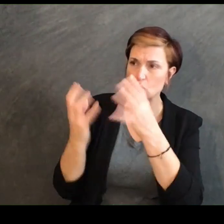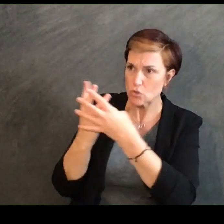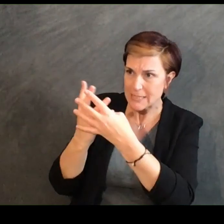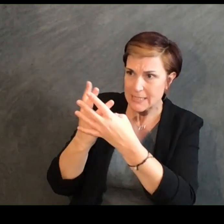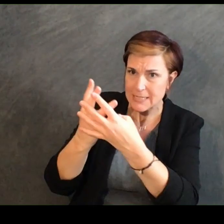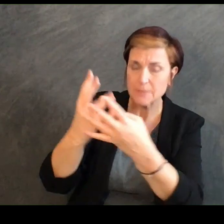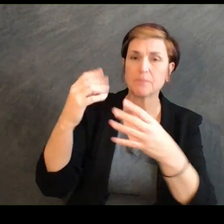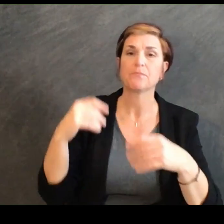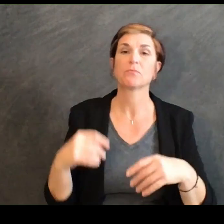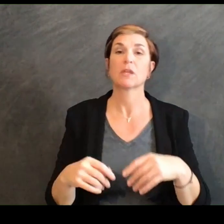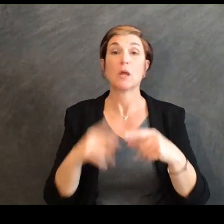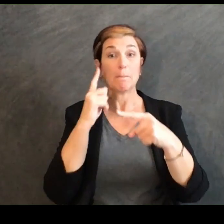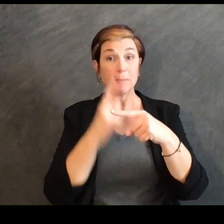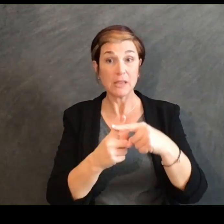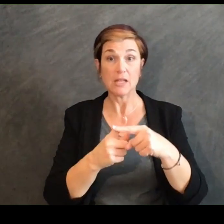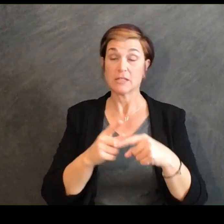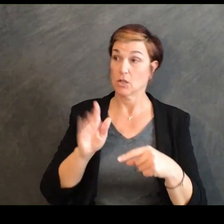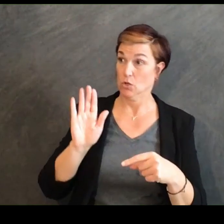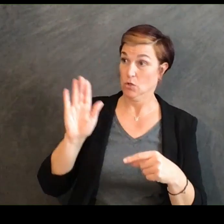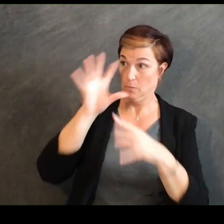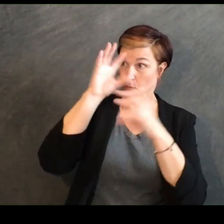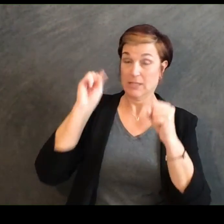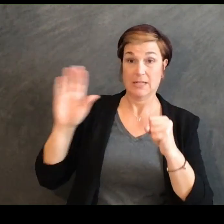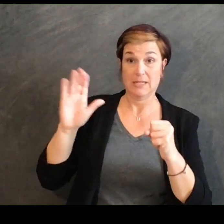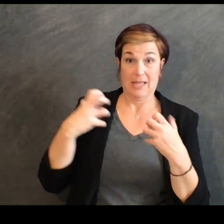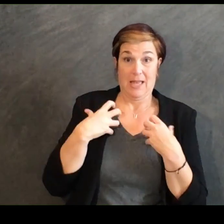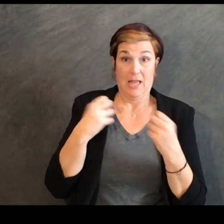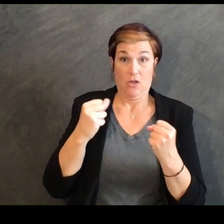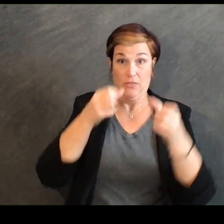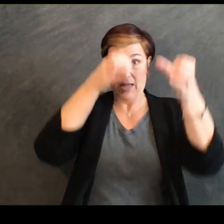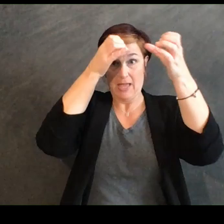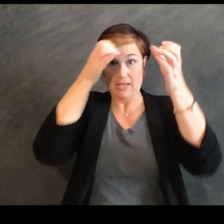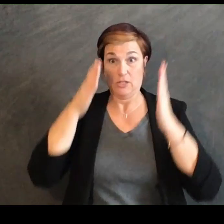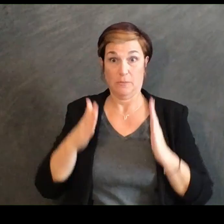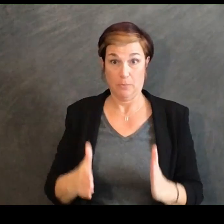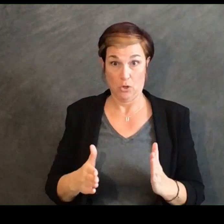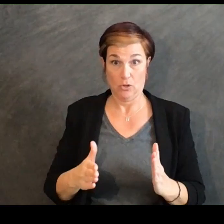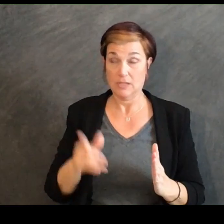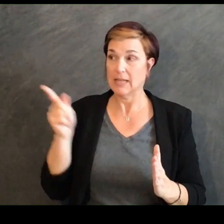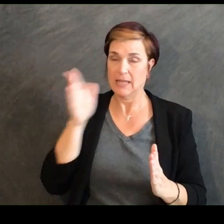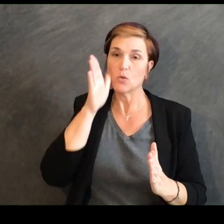recommendation of your health experts you at midnight tonight will effectively